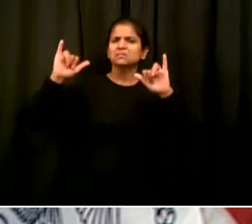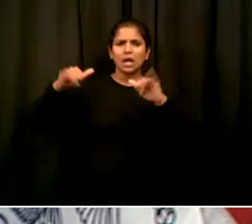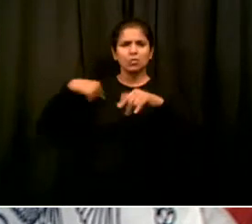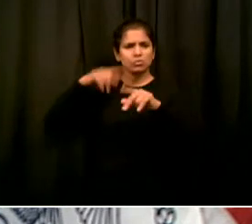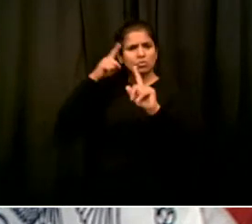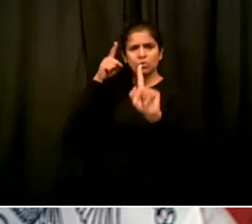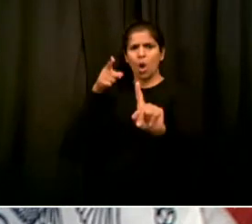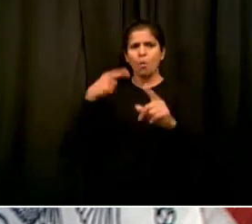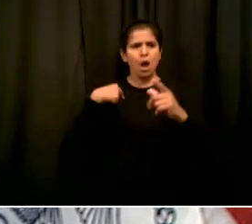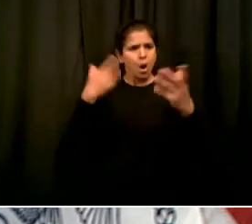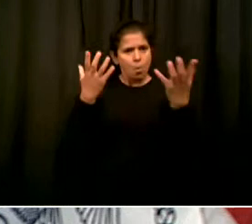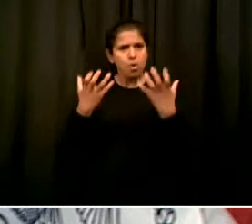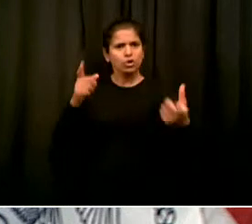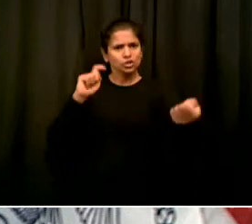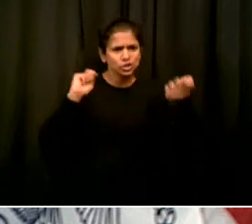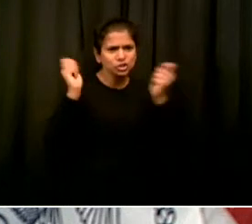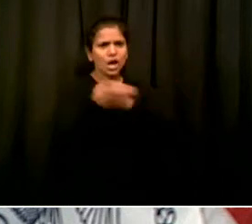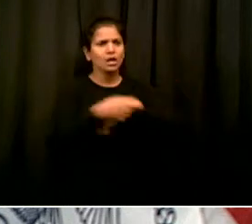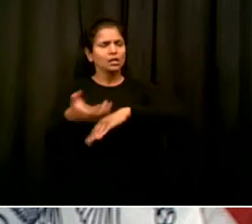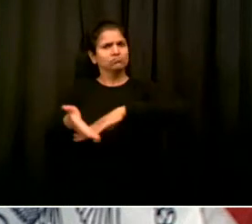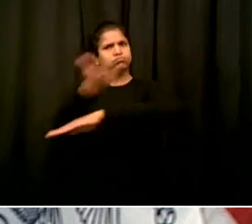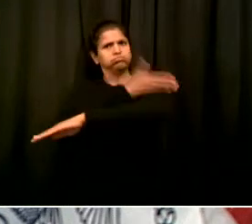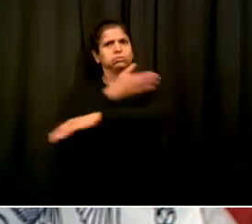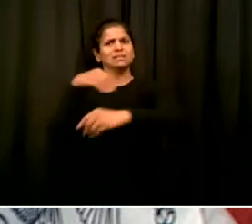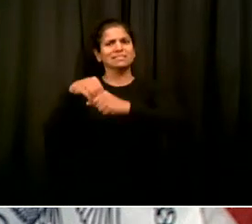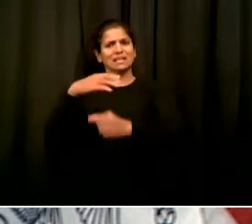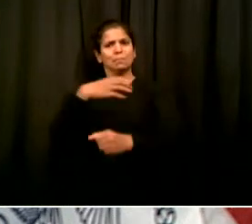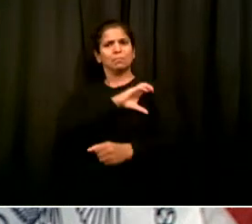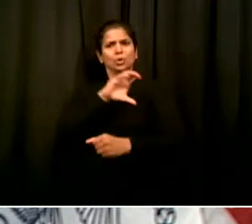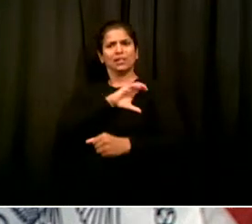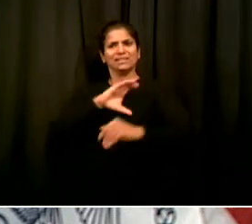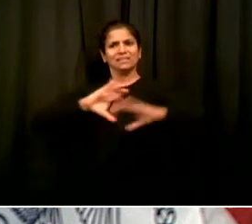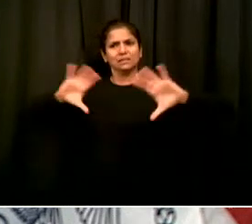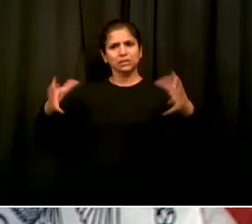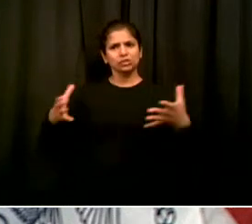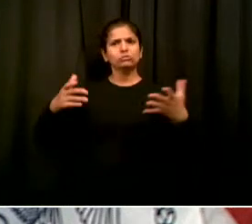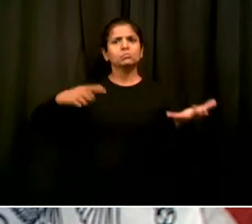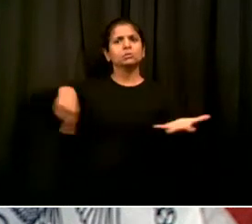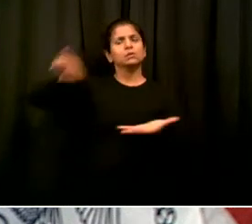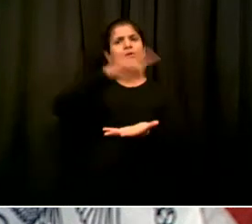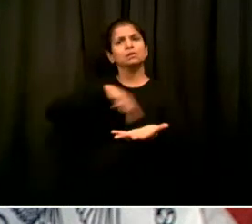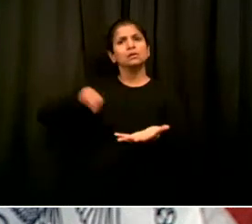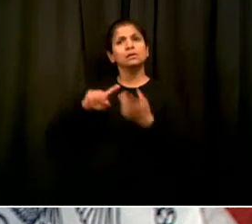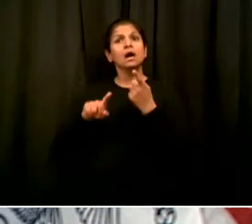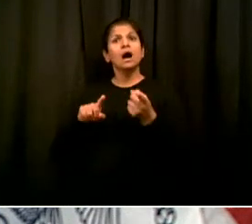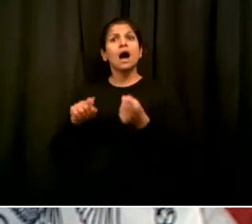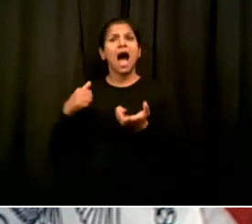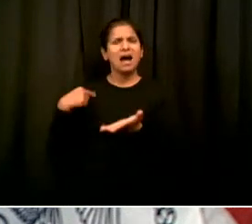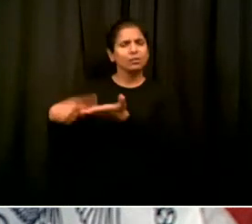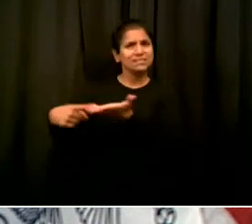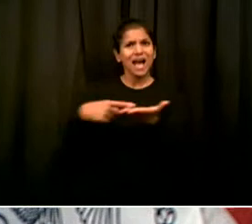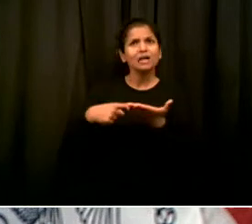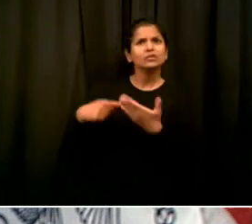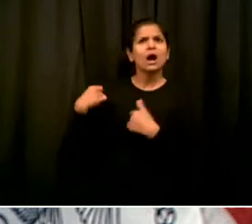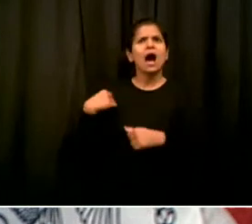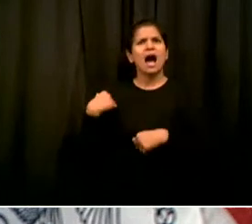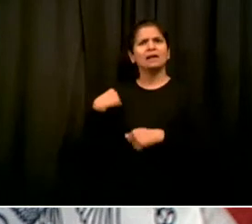THINK NENEDEED D TO BE ADJUSTED AND ADDRESSED. THAT HAS BEEN E THPOSITIOIOOFN MY PLAYING COMMISSIONERS AS